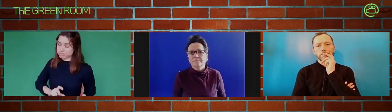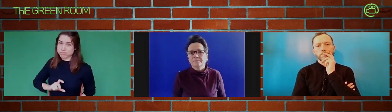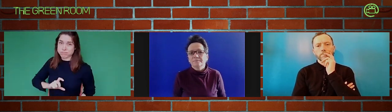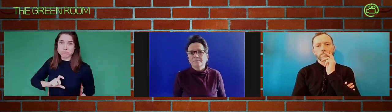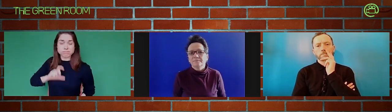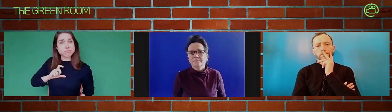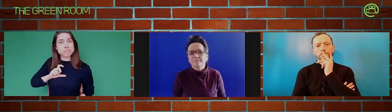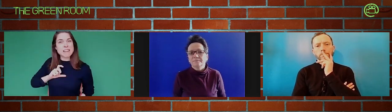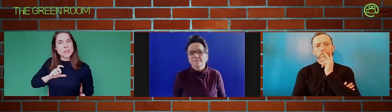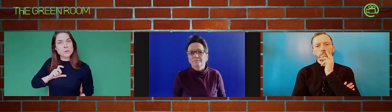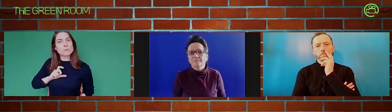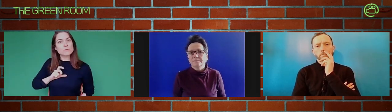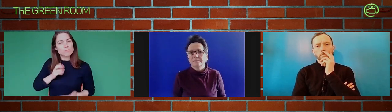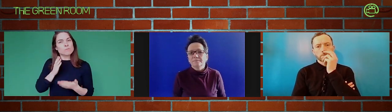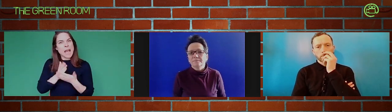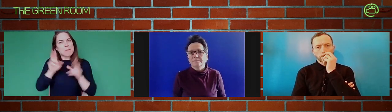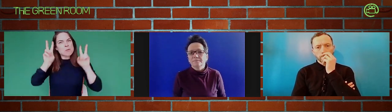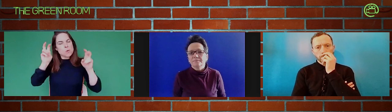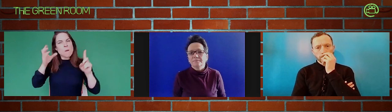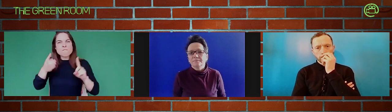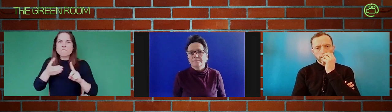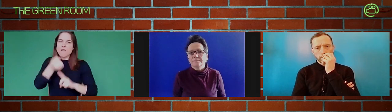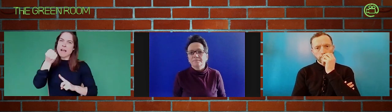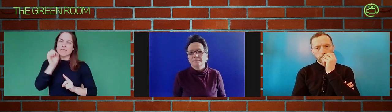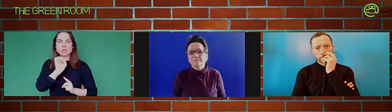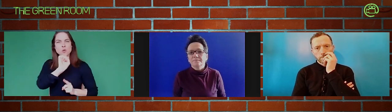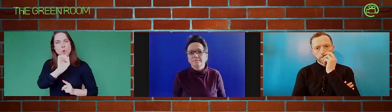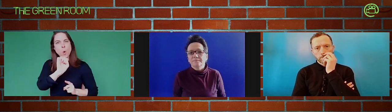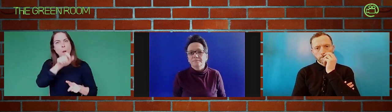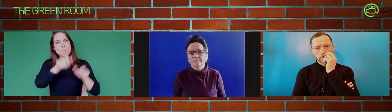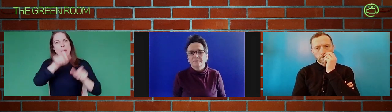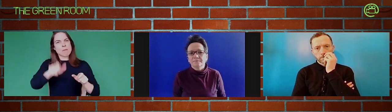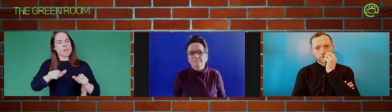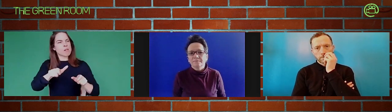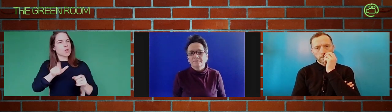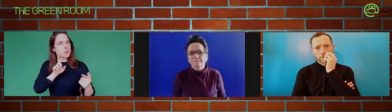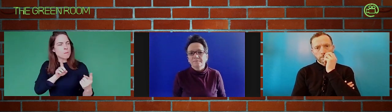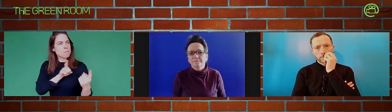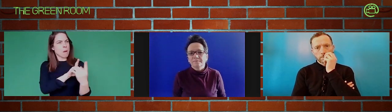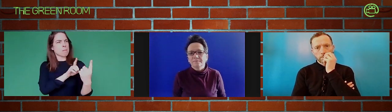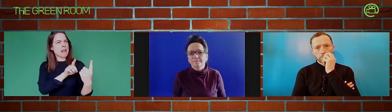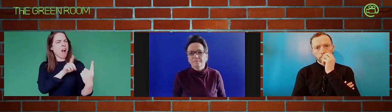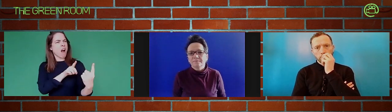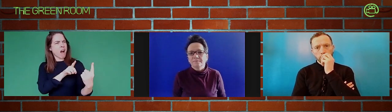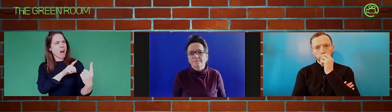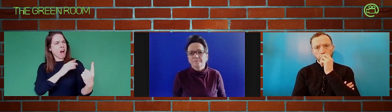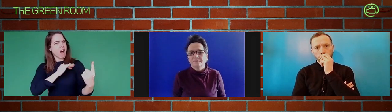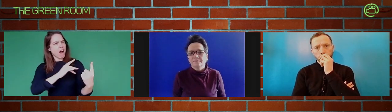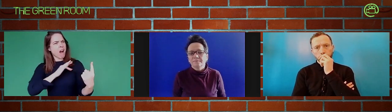and it's brilliant and through that, a whole world of theatre